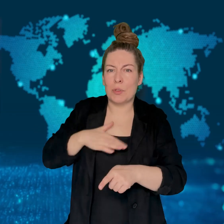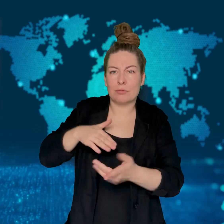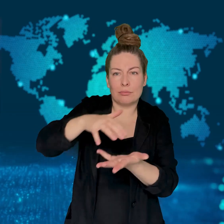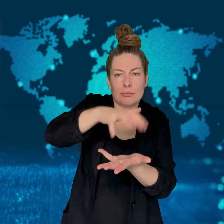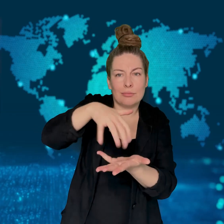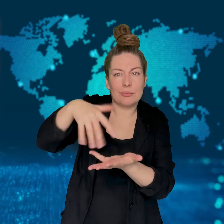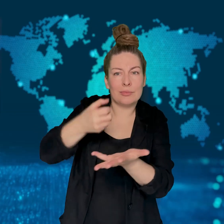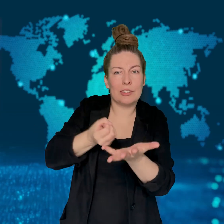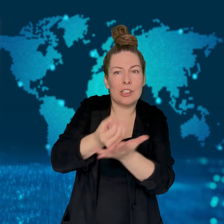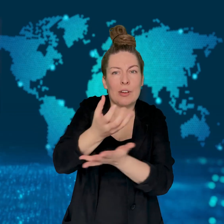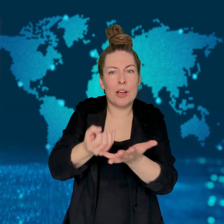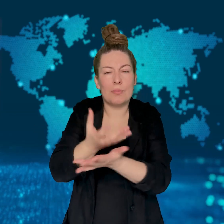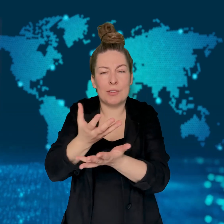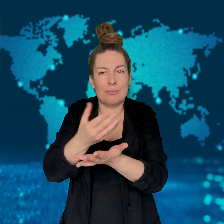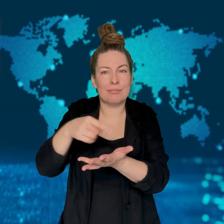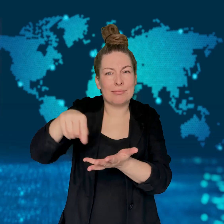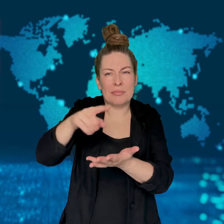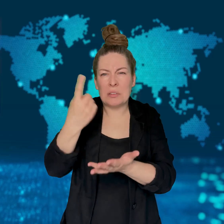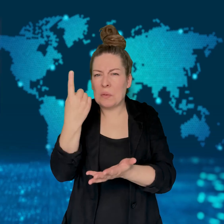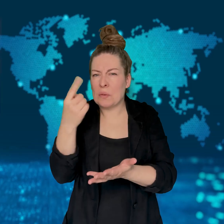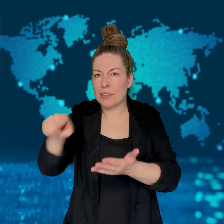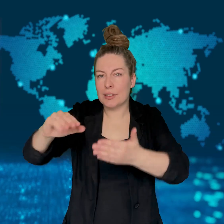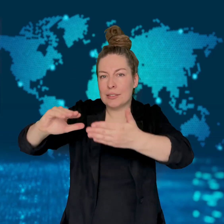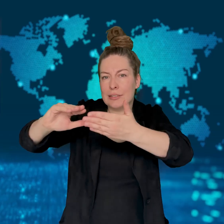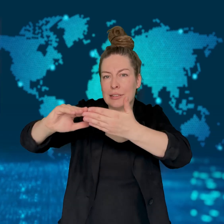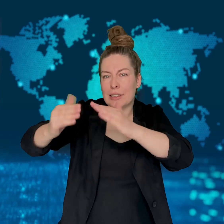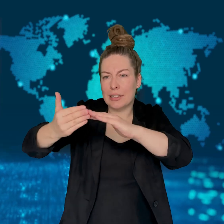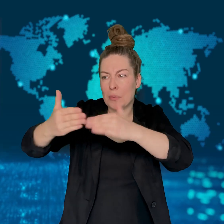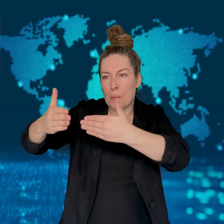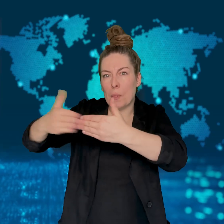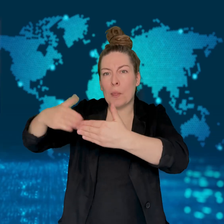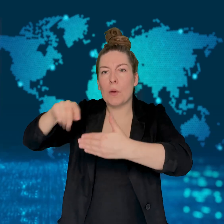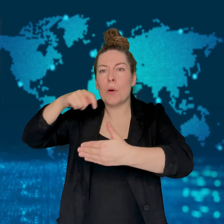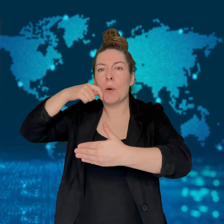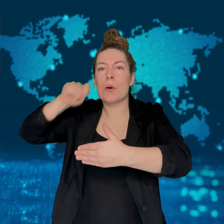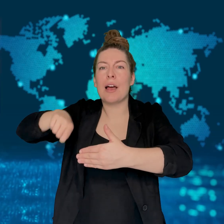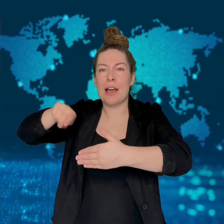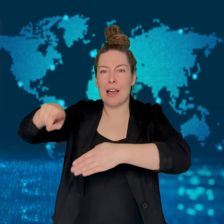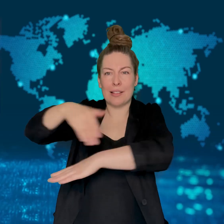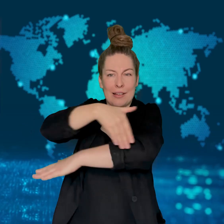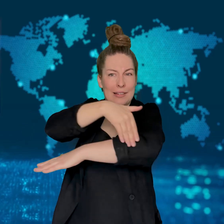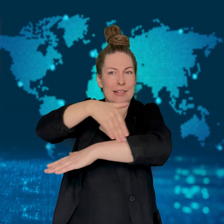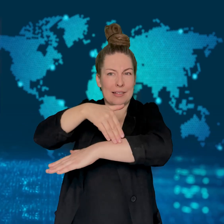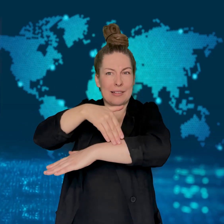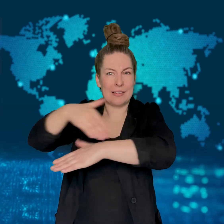about security at an airport in a small town not far